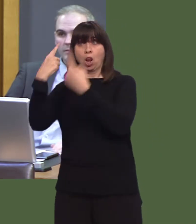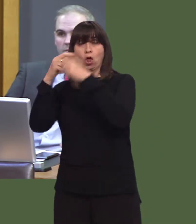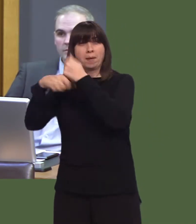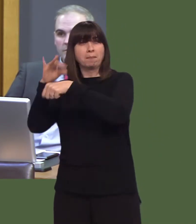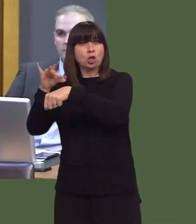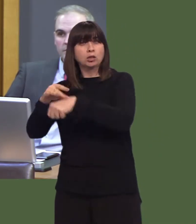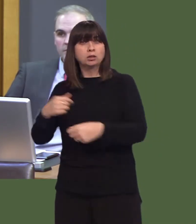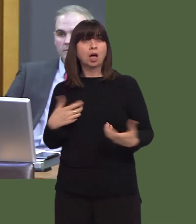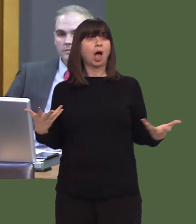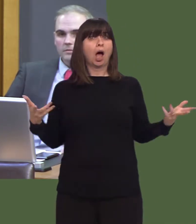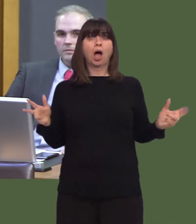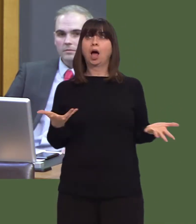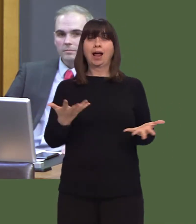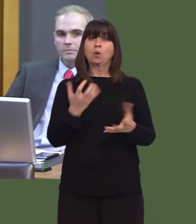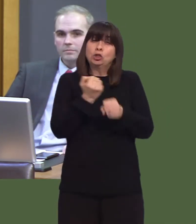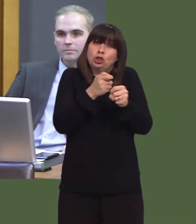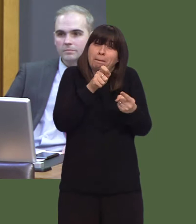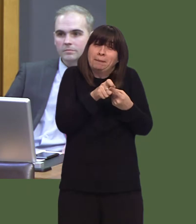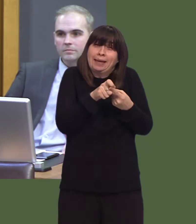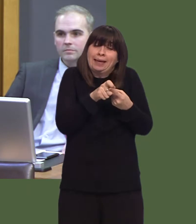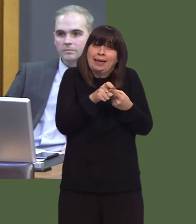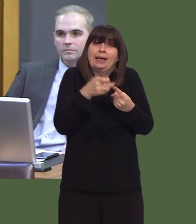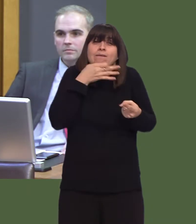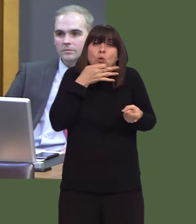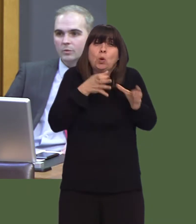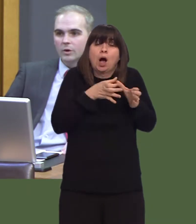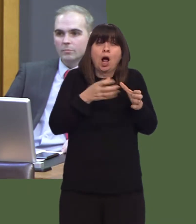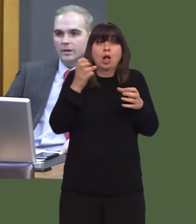We have fewer GPs now than in 2013.